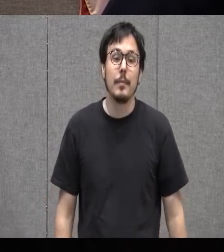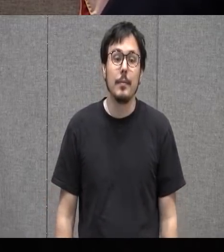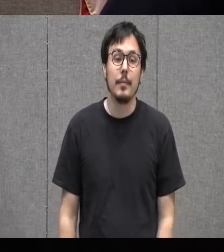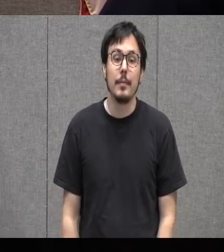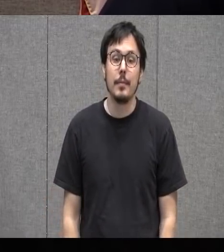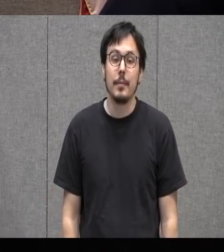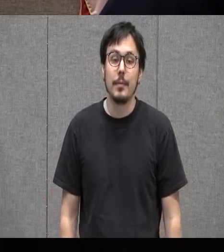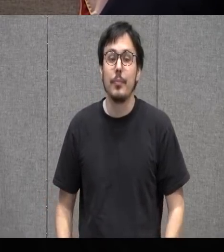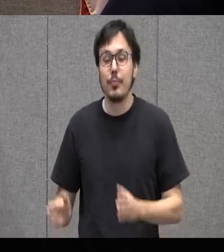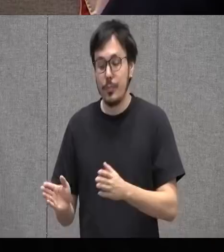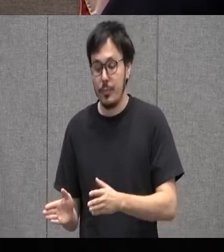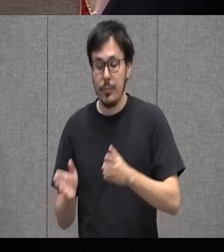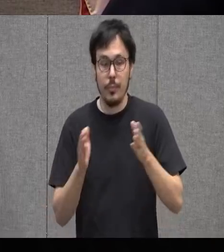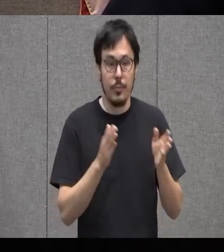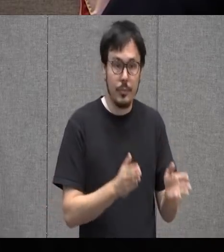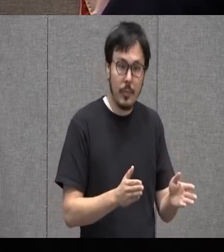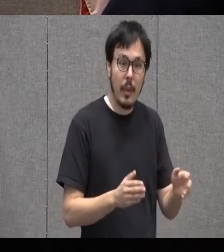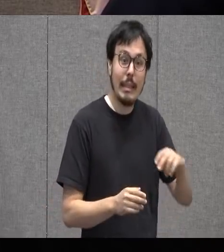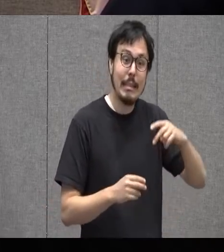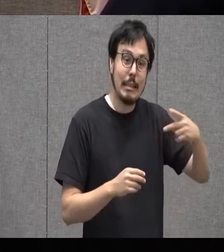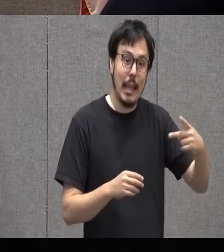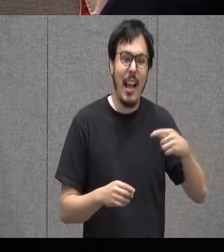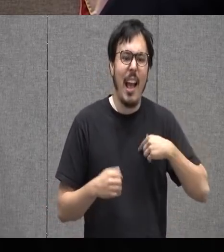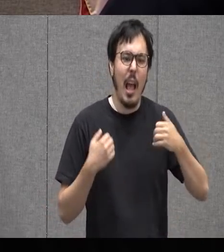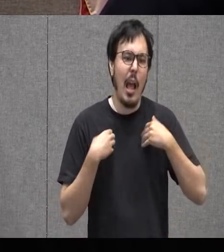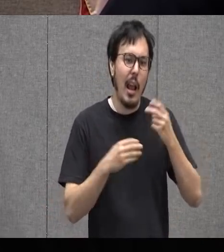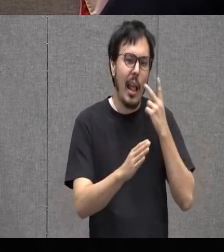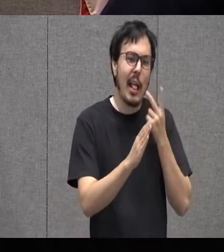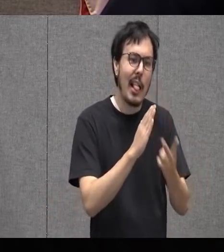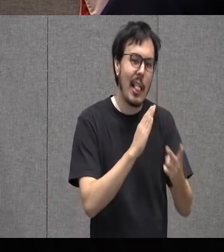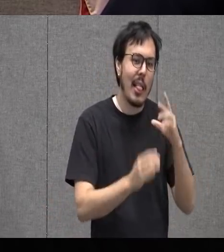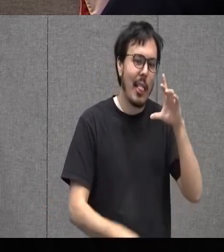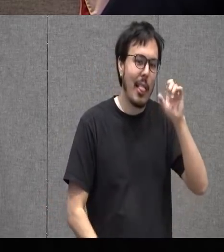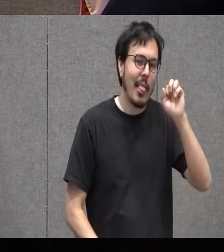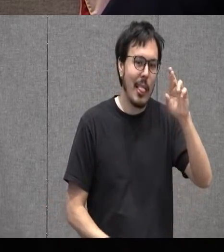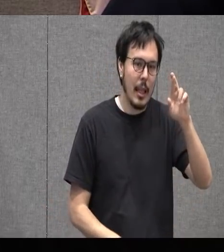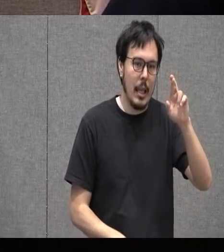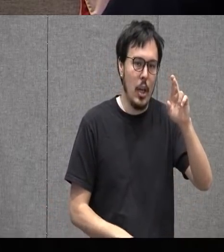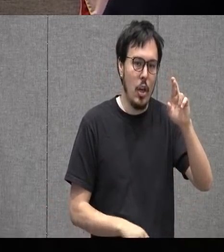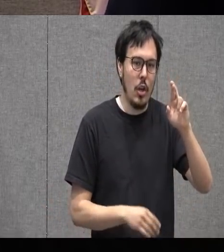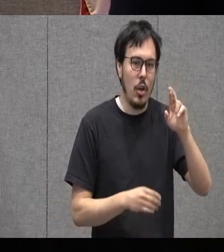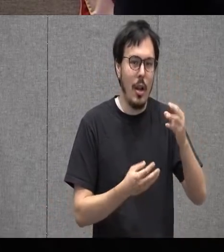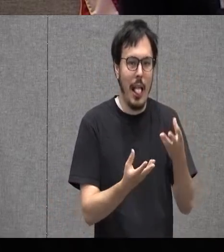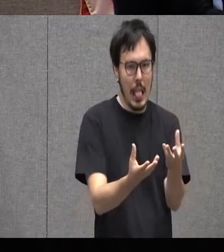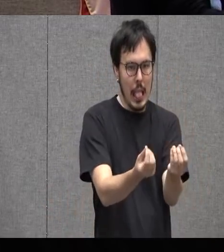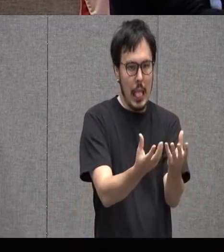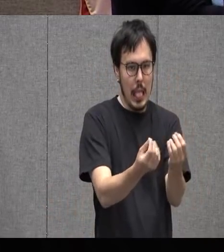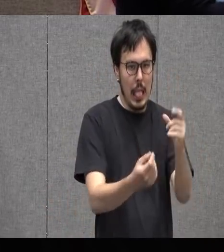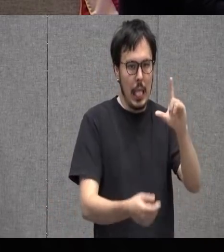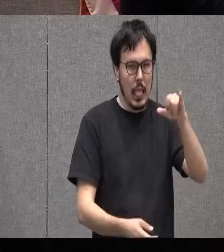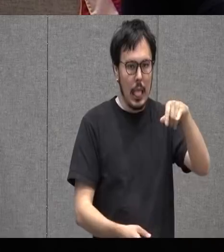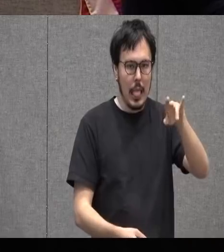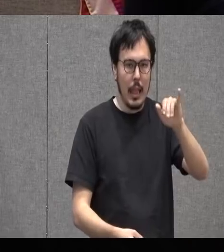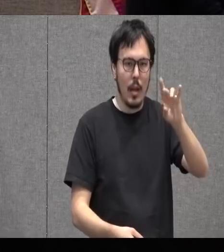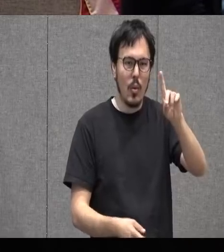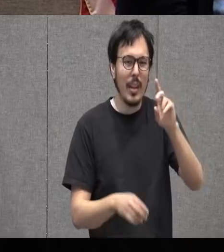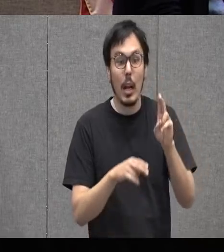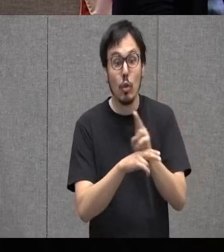I had a clear liquid. And I could use more of my senses to describe their smell, their taste.